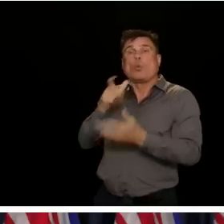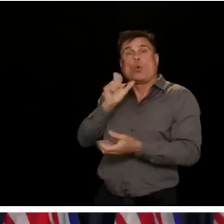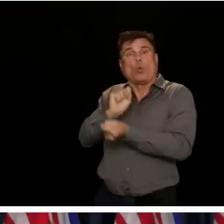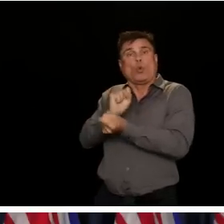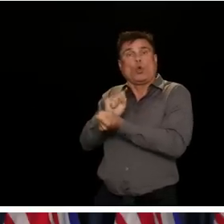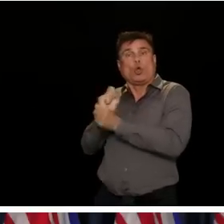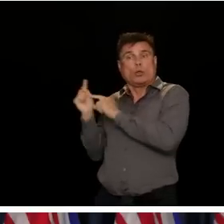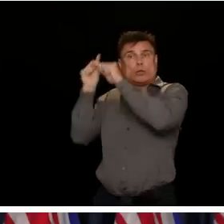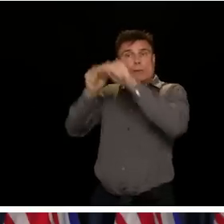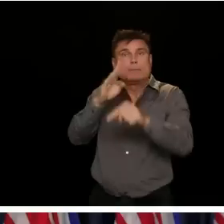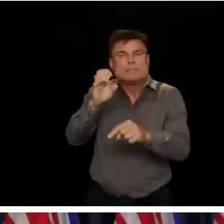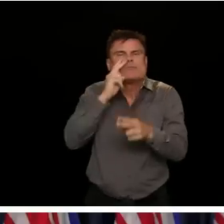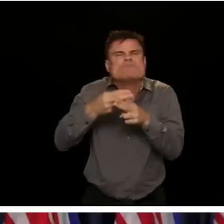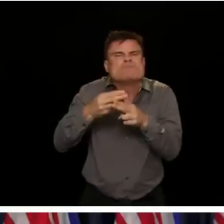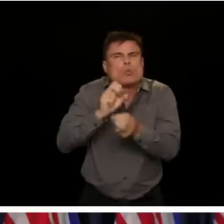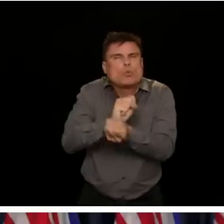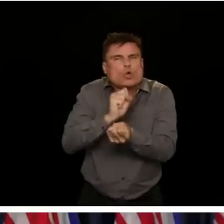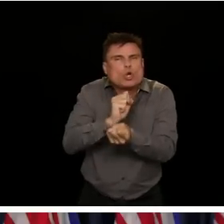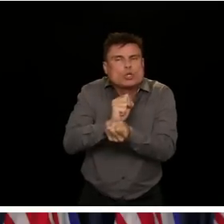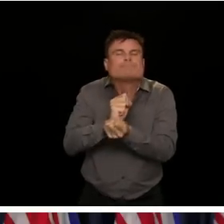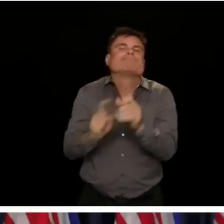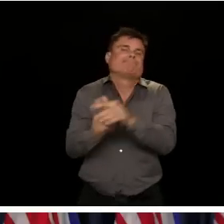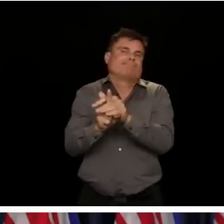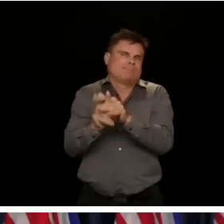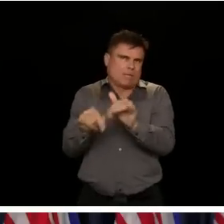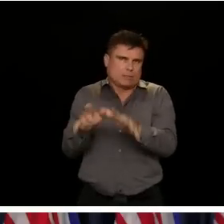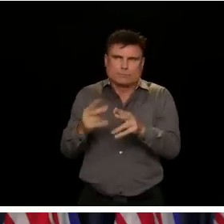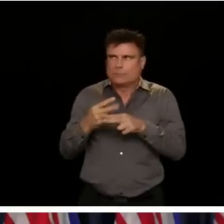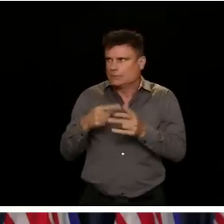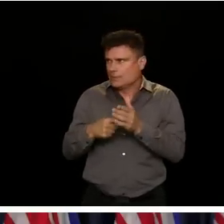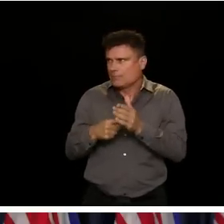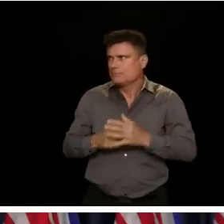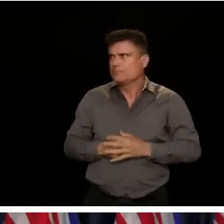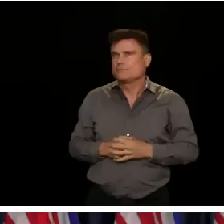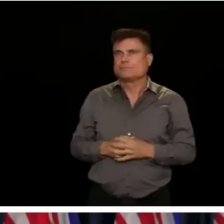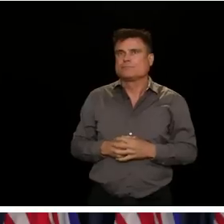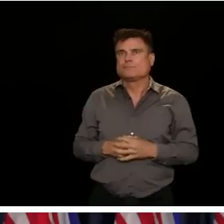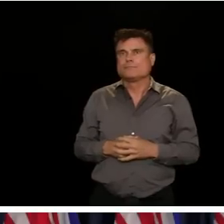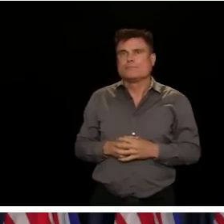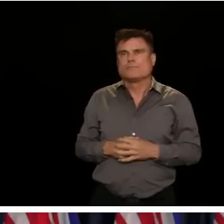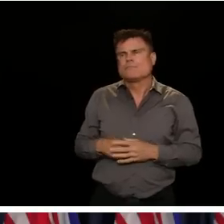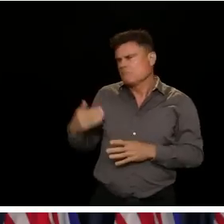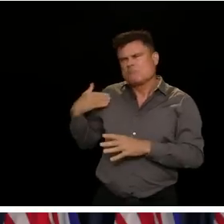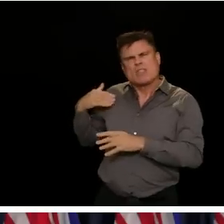As we had an outbreak early on in April, since that time the province has been providing accommodation